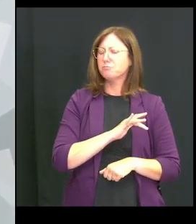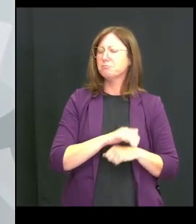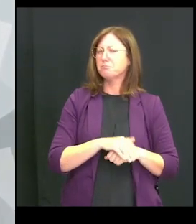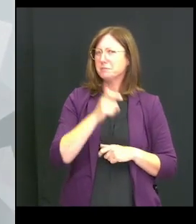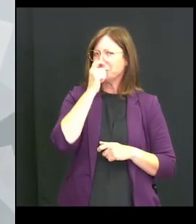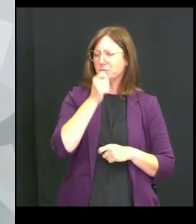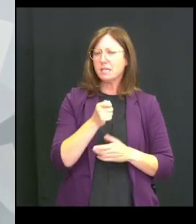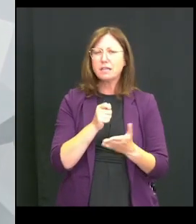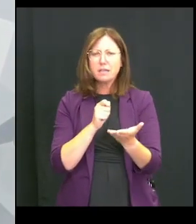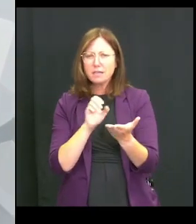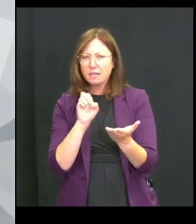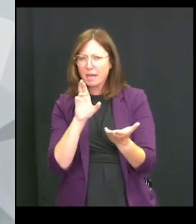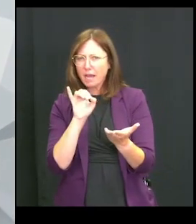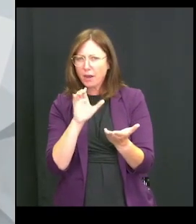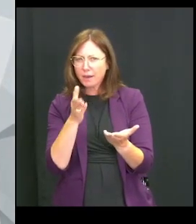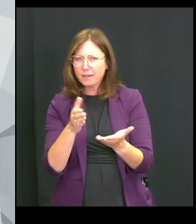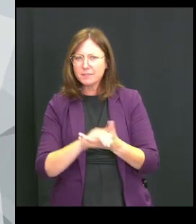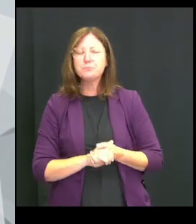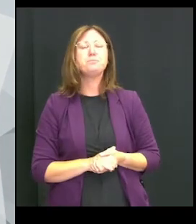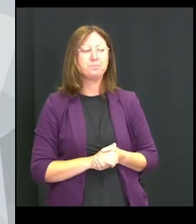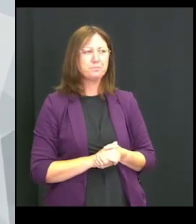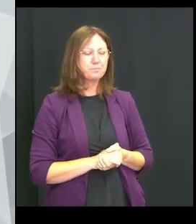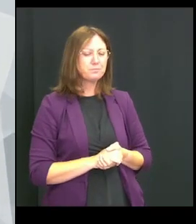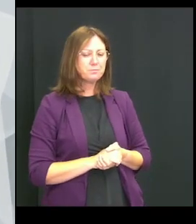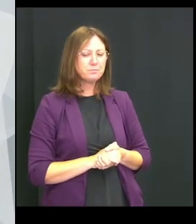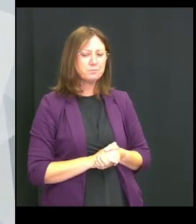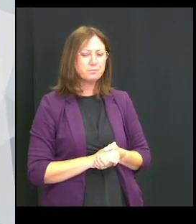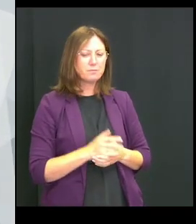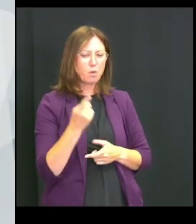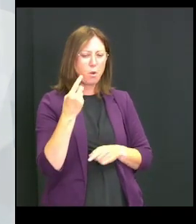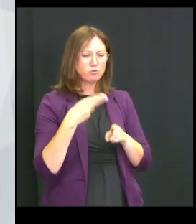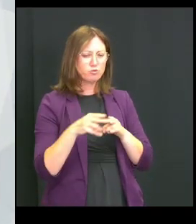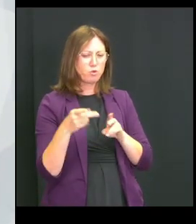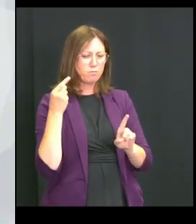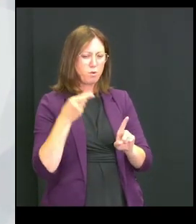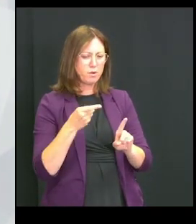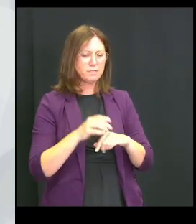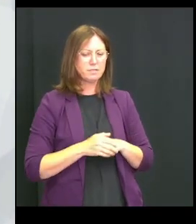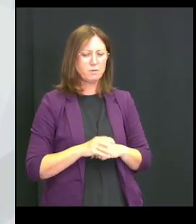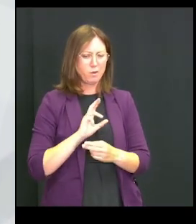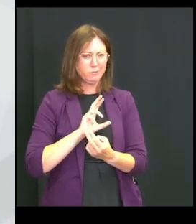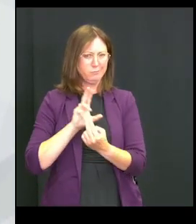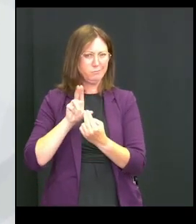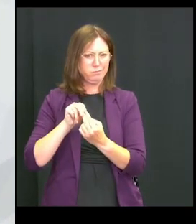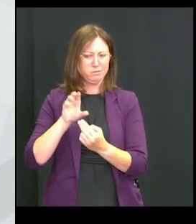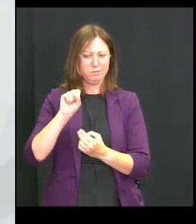I might have cut you off. Yes, I had one quick point just to build on Scott's point of a media literacy.